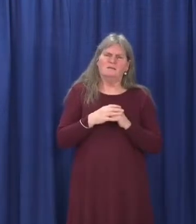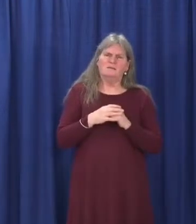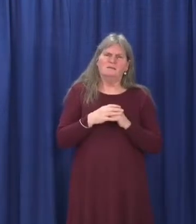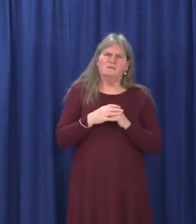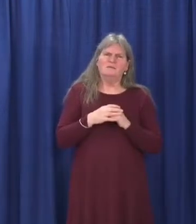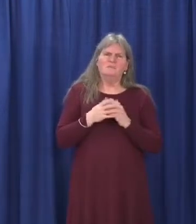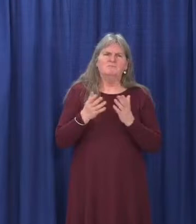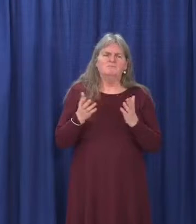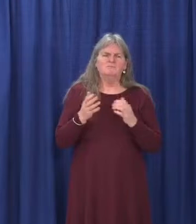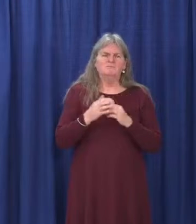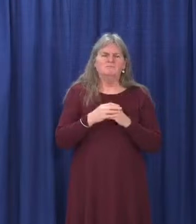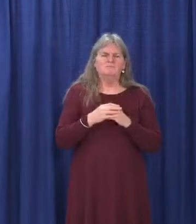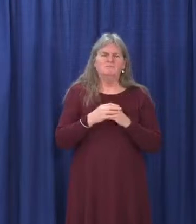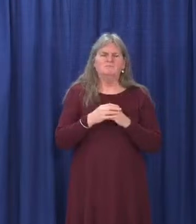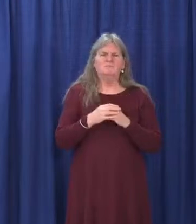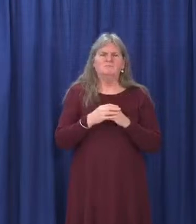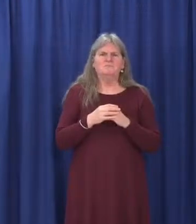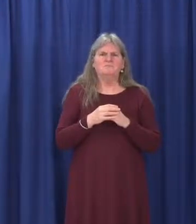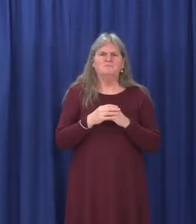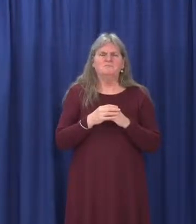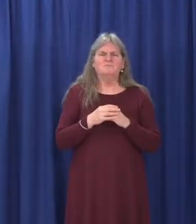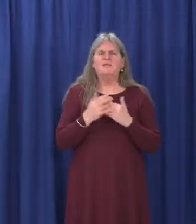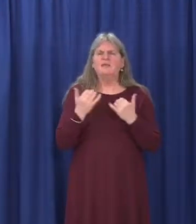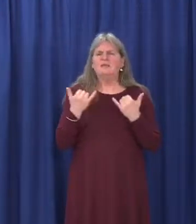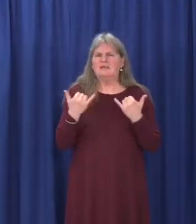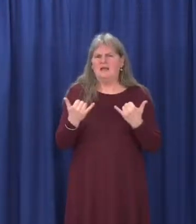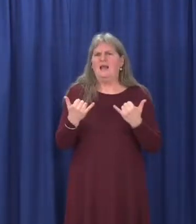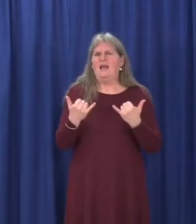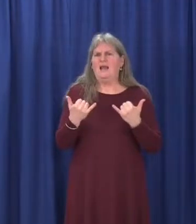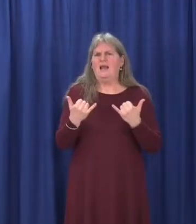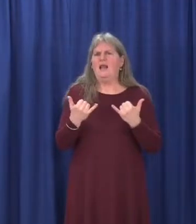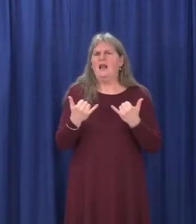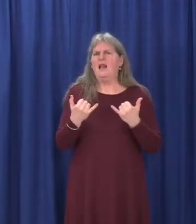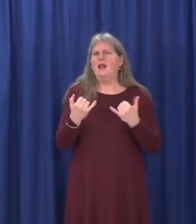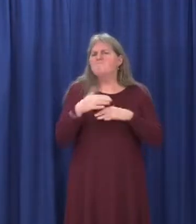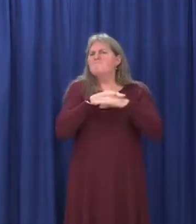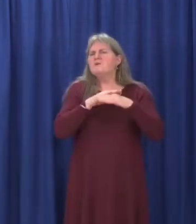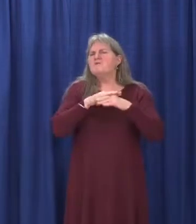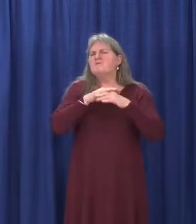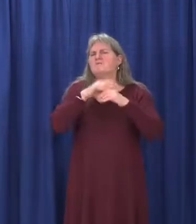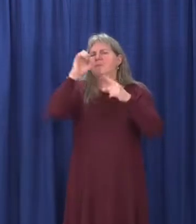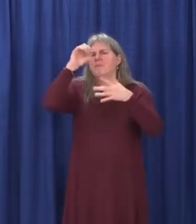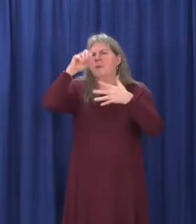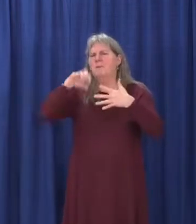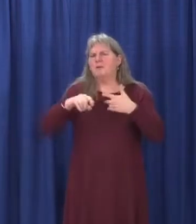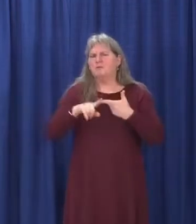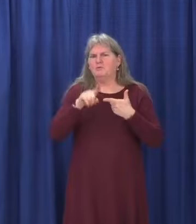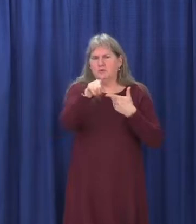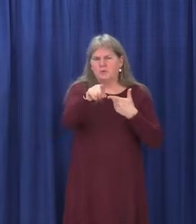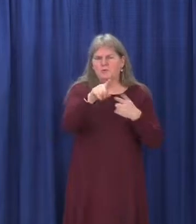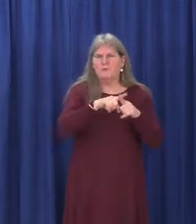we had a bit of an opportunity to share this with you today, but if individuals need a bit more information, or need to navigate this,